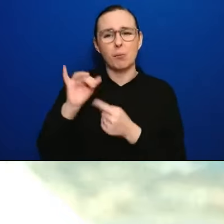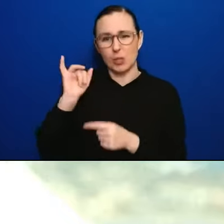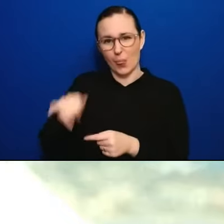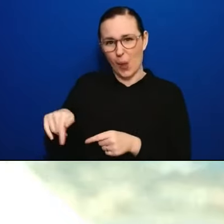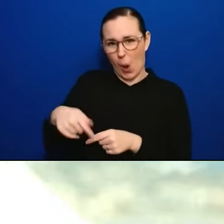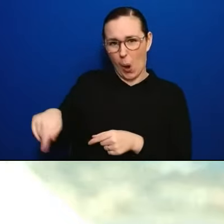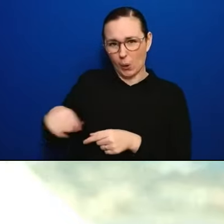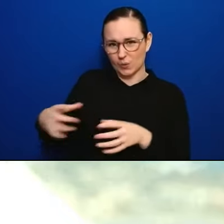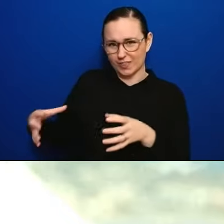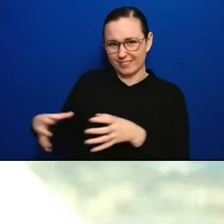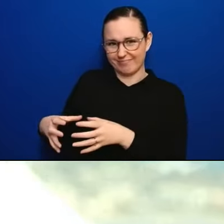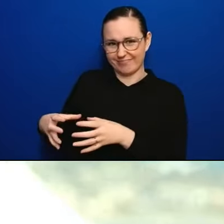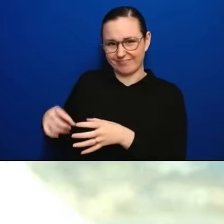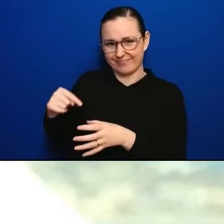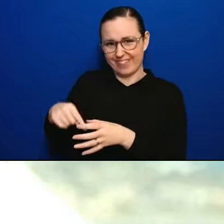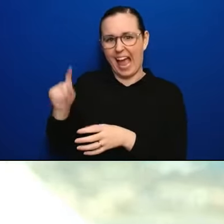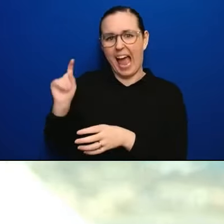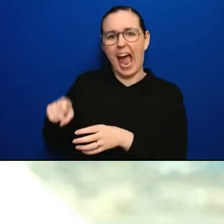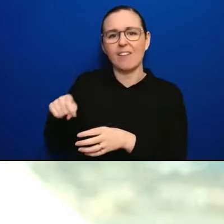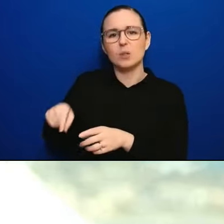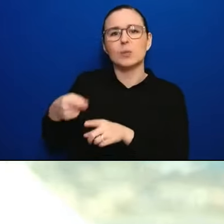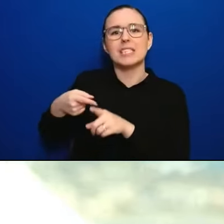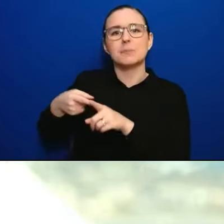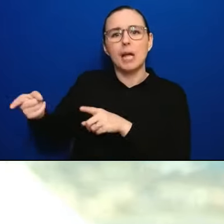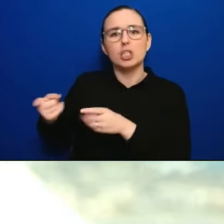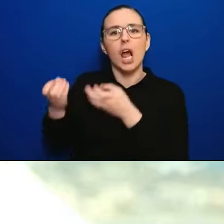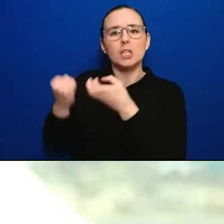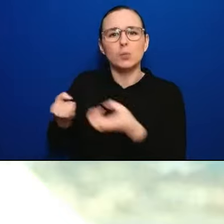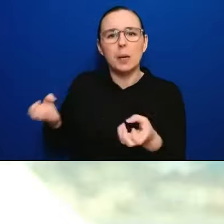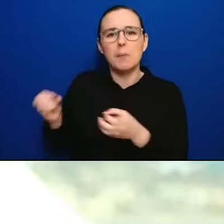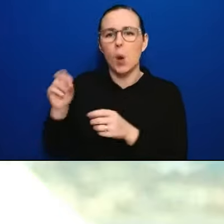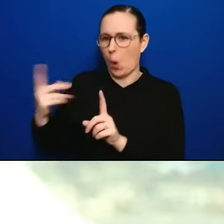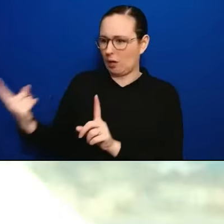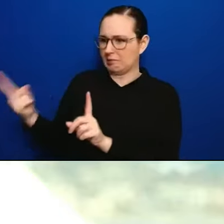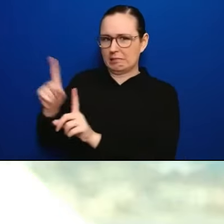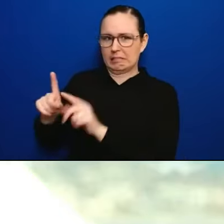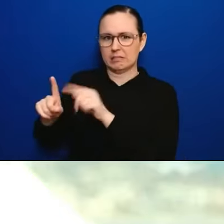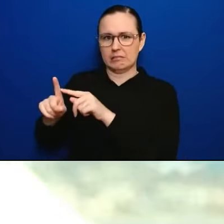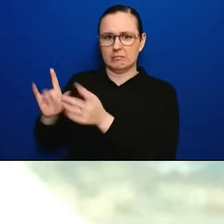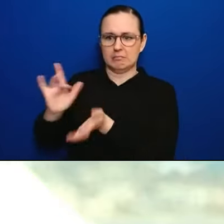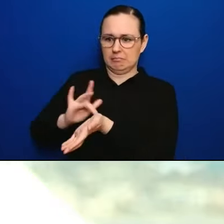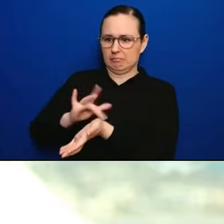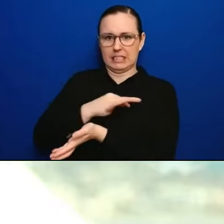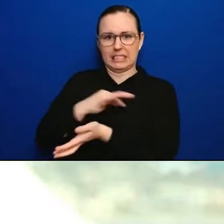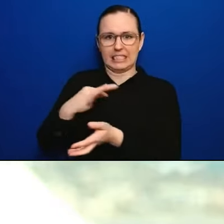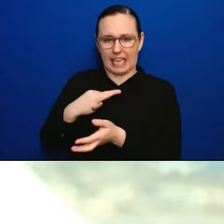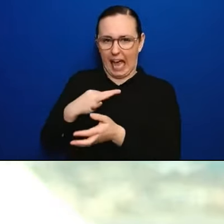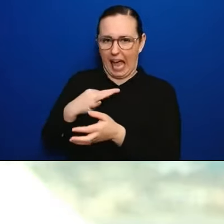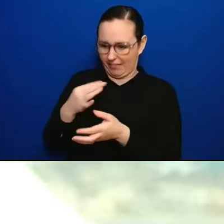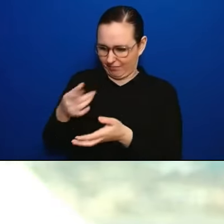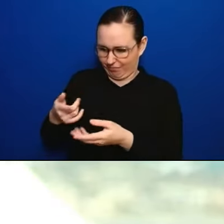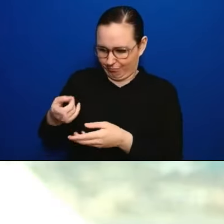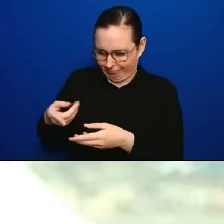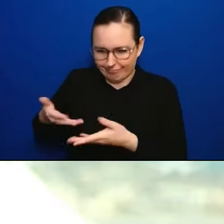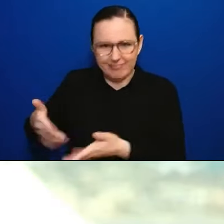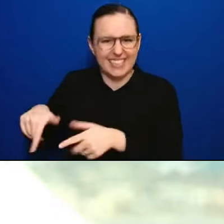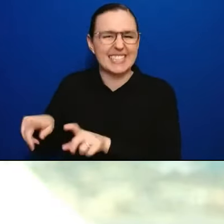get we're going to use and the only exceptions to that are the ones that we're drawing down more slowly which are ones that